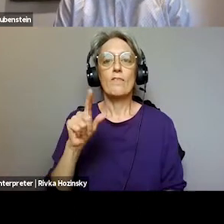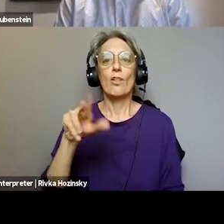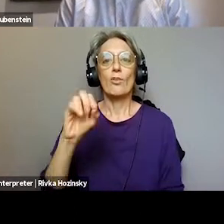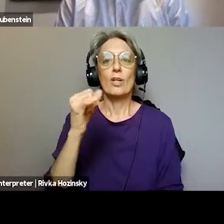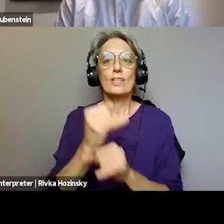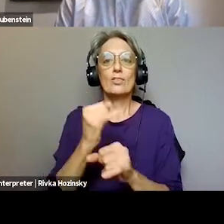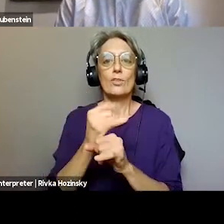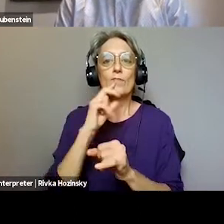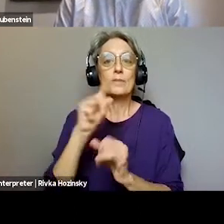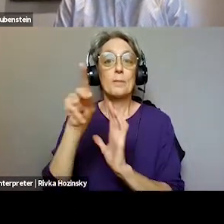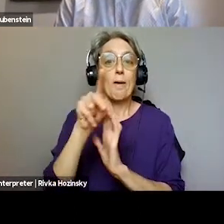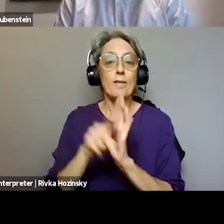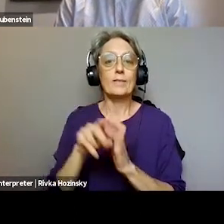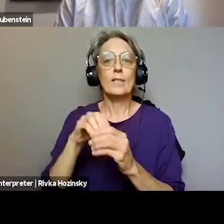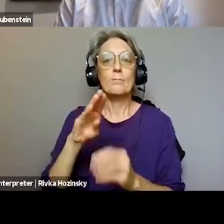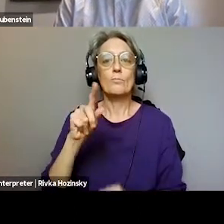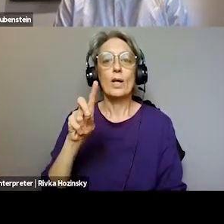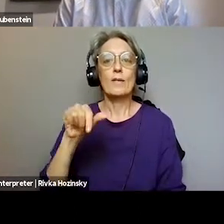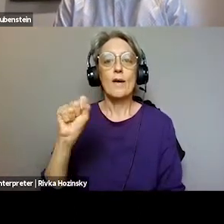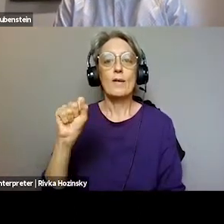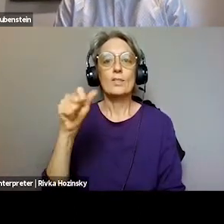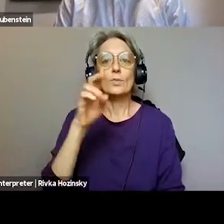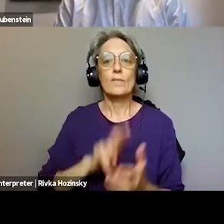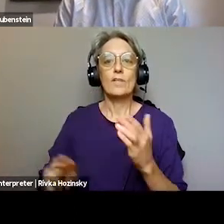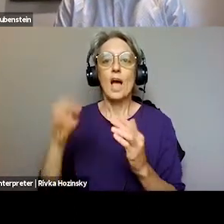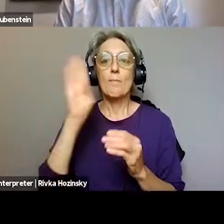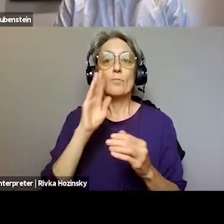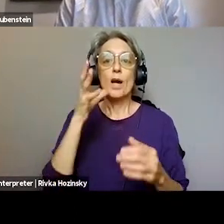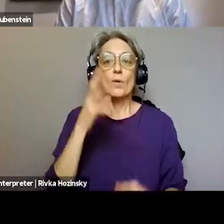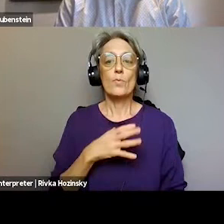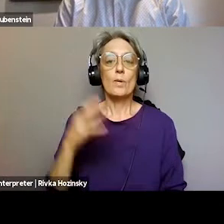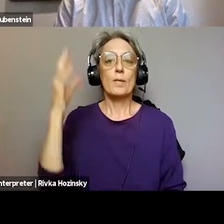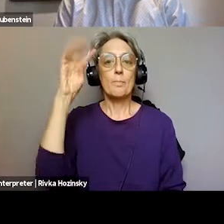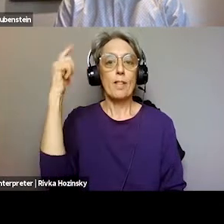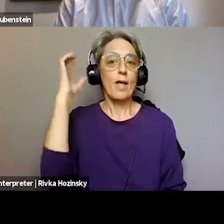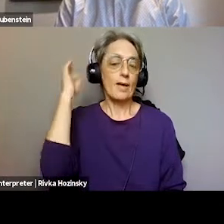University. I’m a brown woman with should-length black hair and I’m wearing an orange blazer over